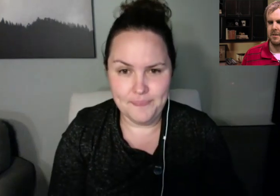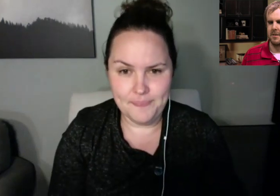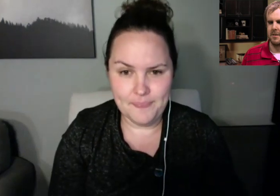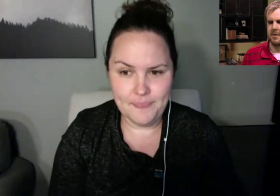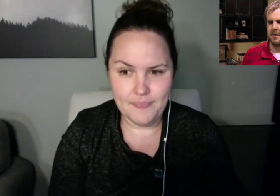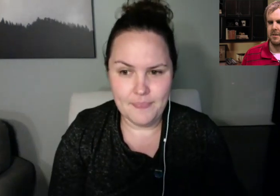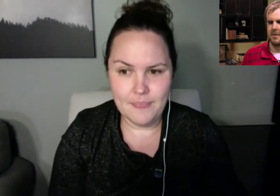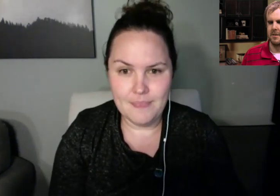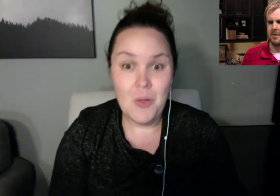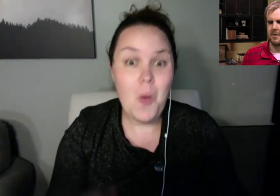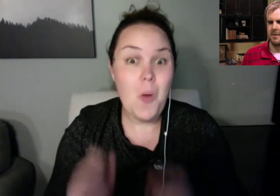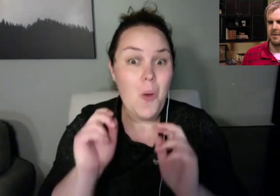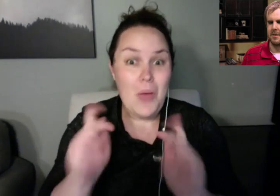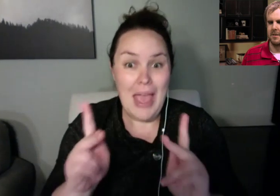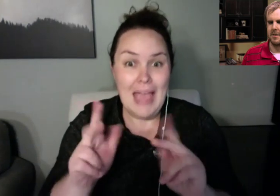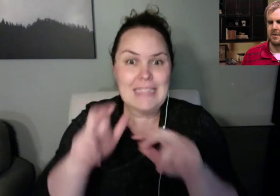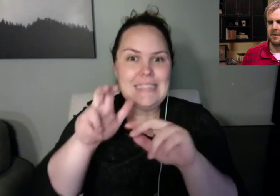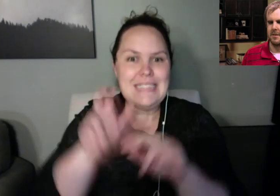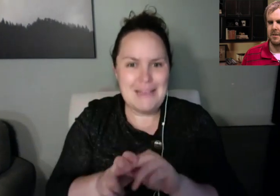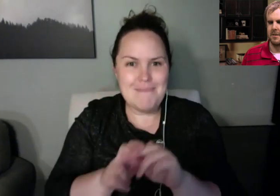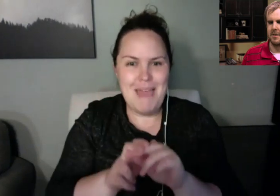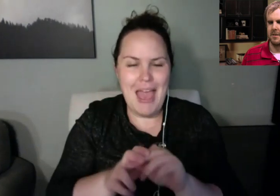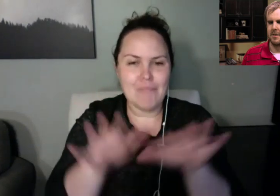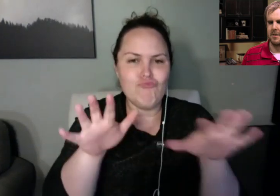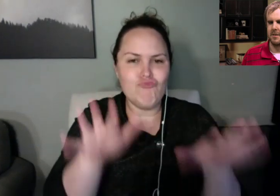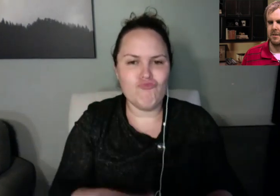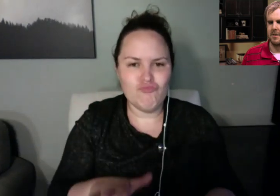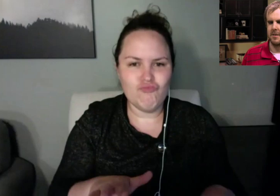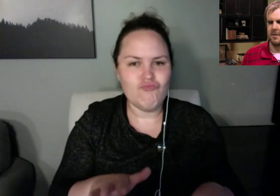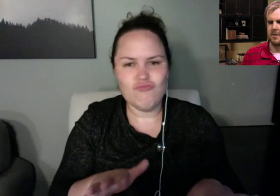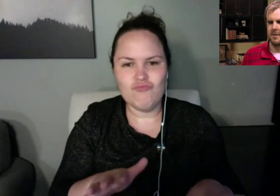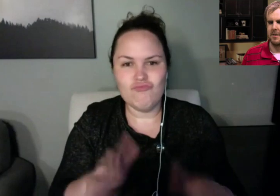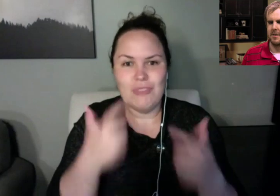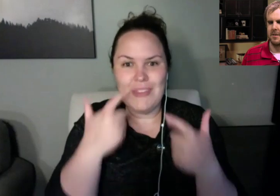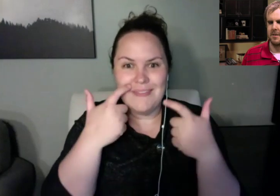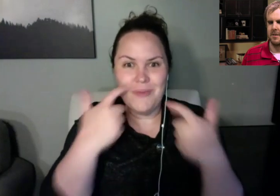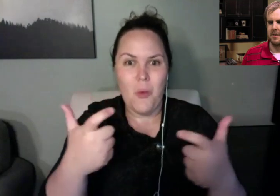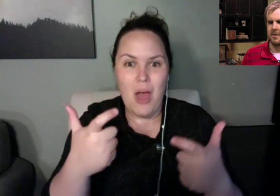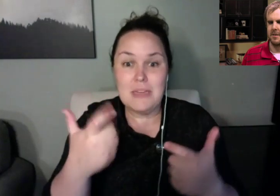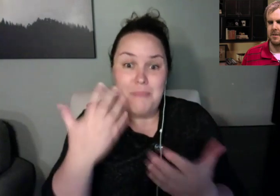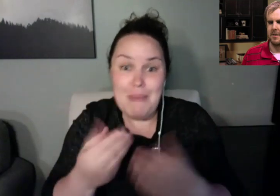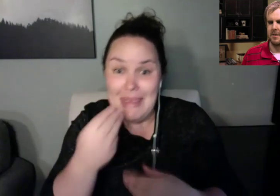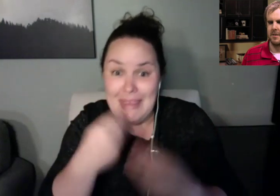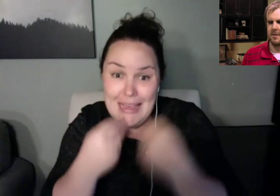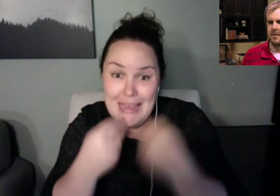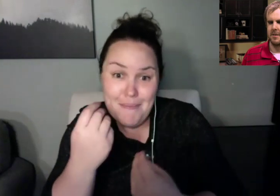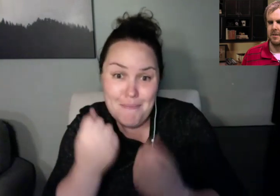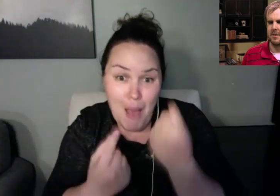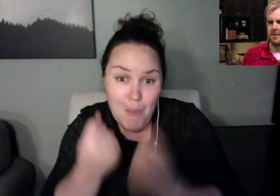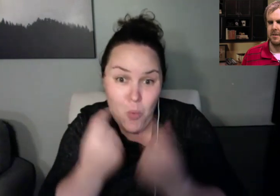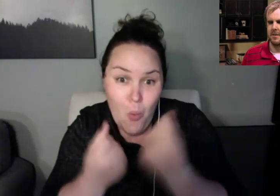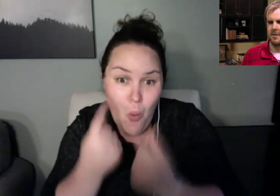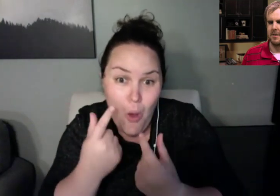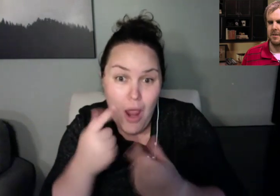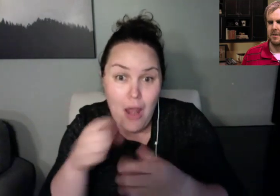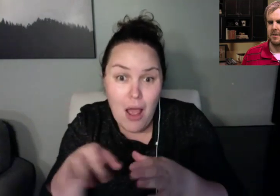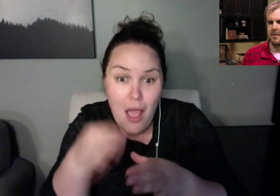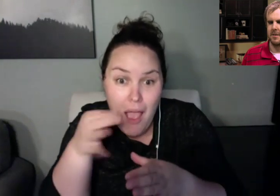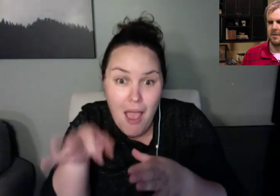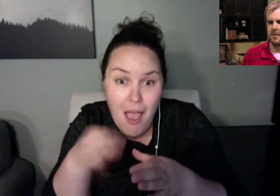Sit back, relax, enjoy some popcorn, and let's watch the movie.